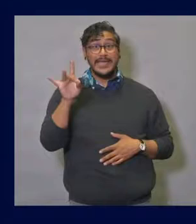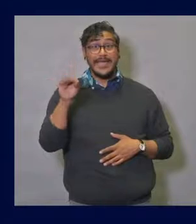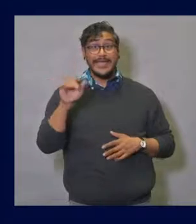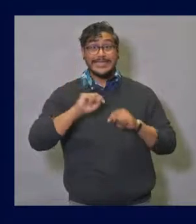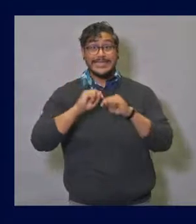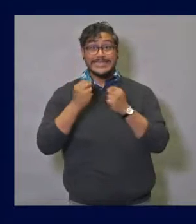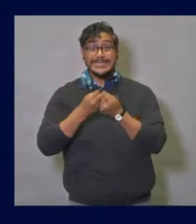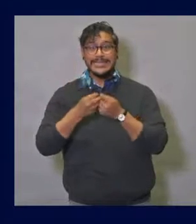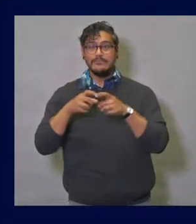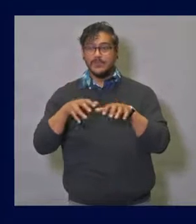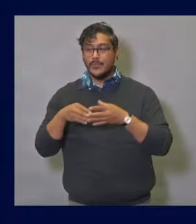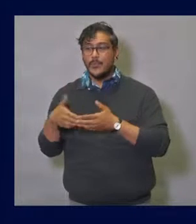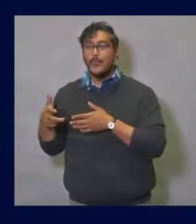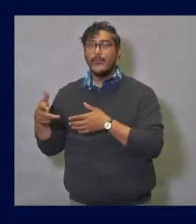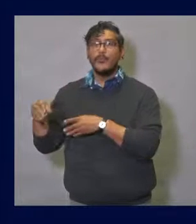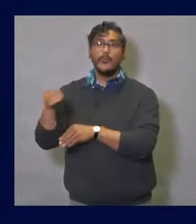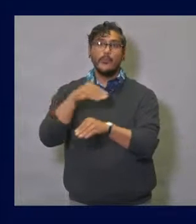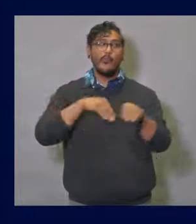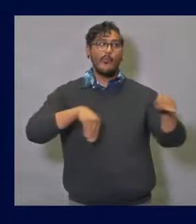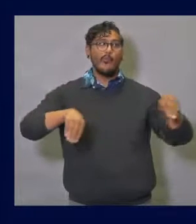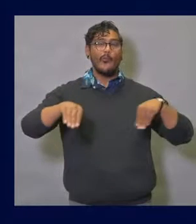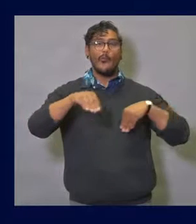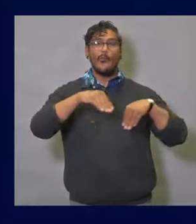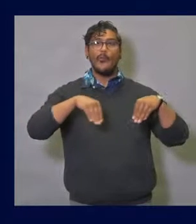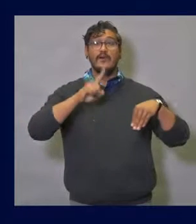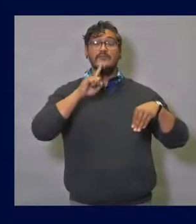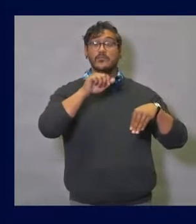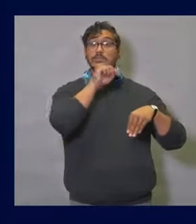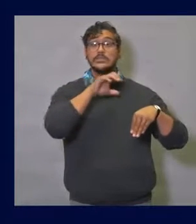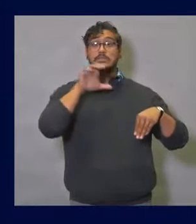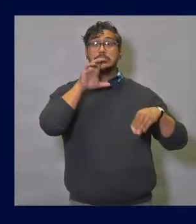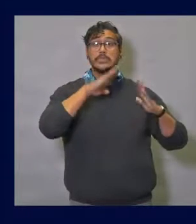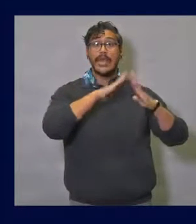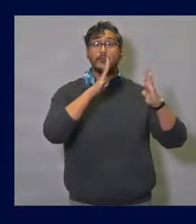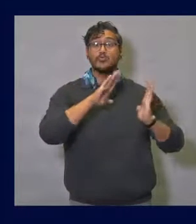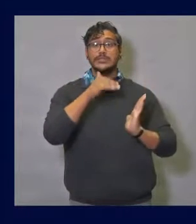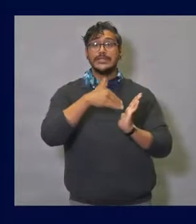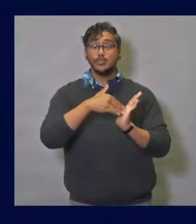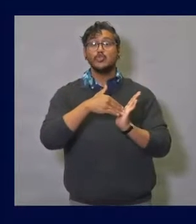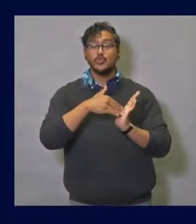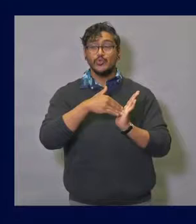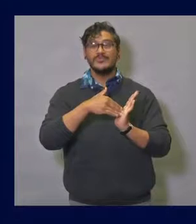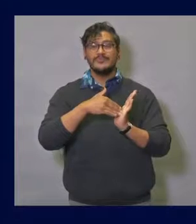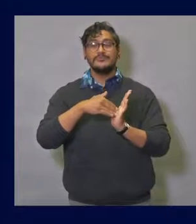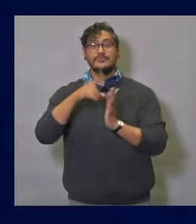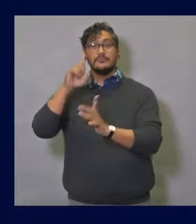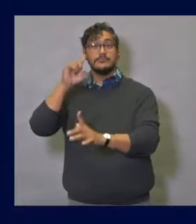MORE THAN 80 MOBILE VACCINATION TEAMS ARE SCHEDULED TO